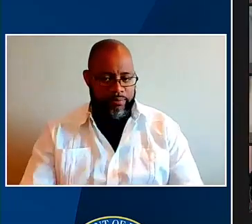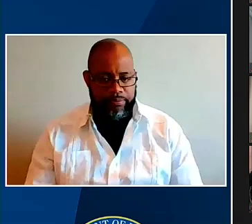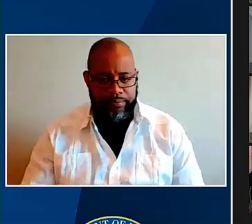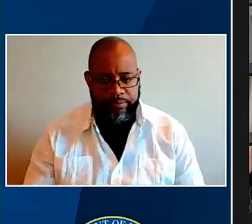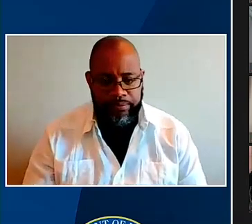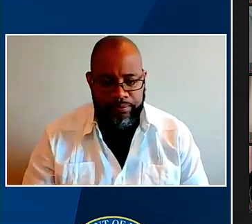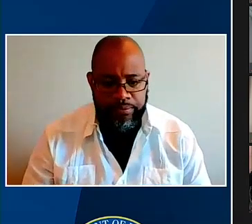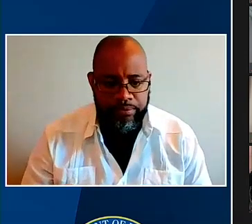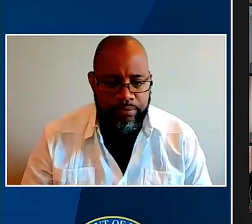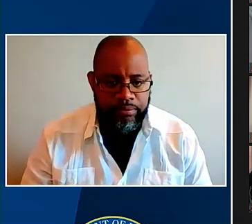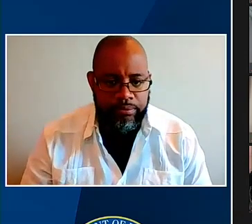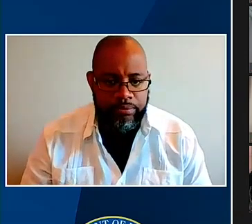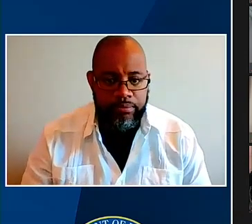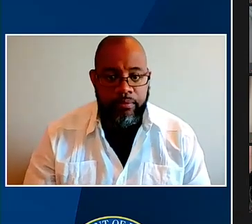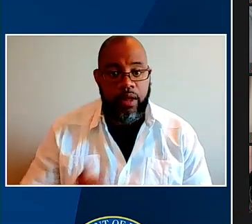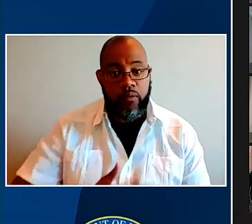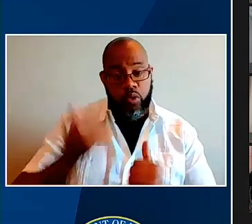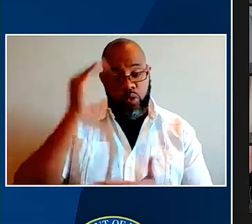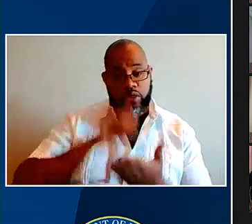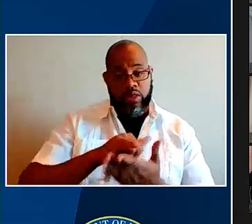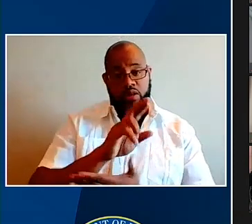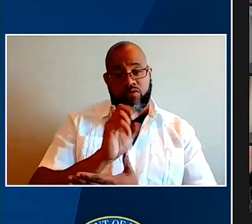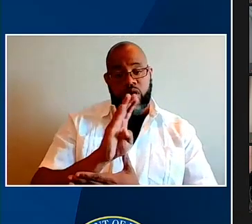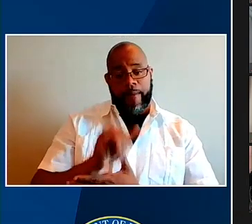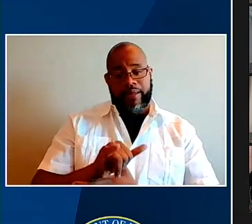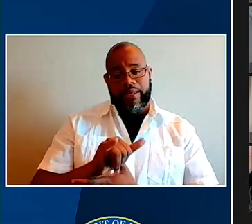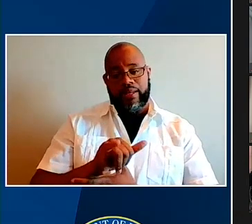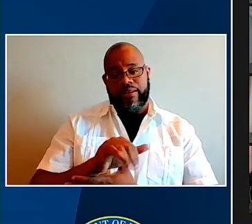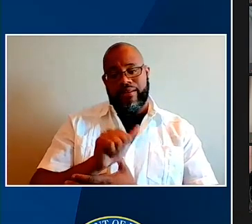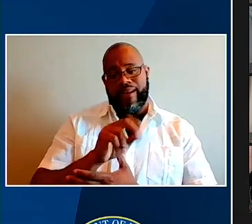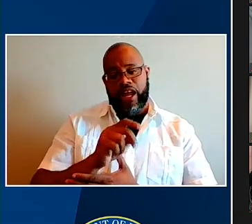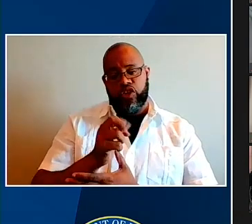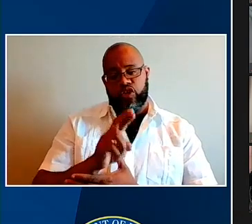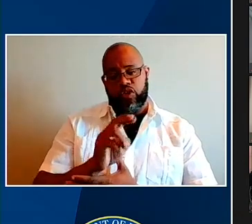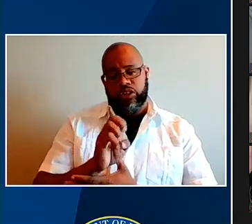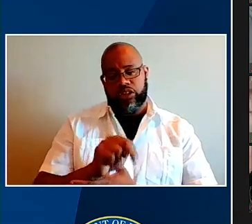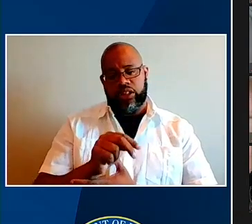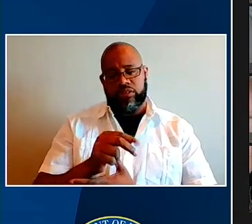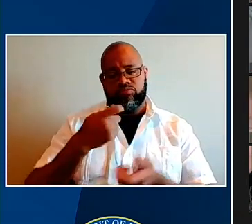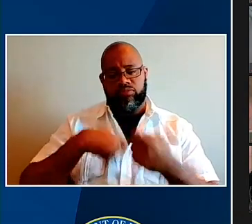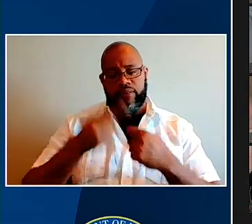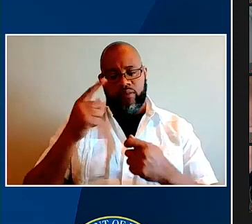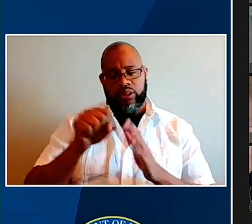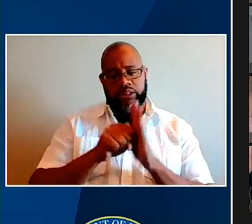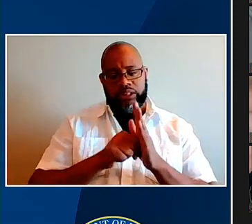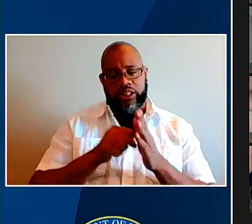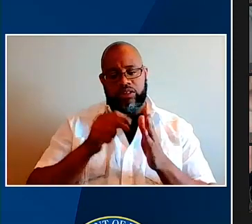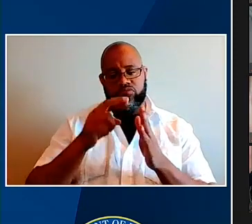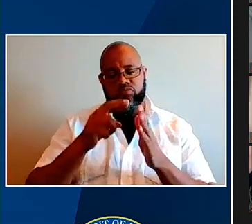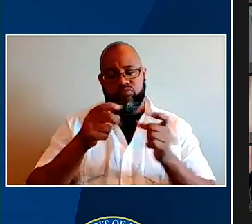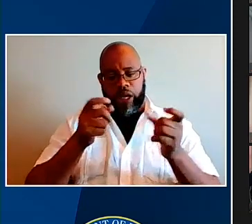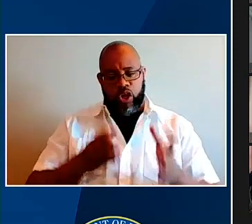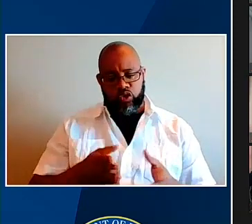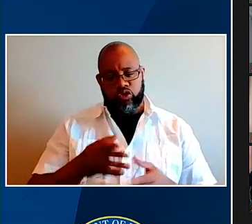I just want to let everyone know that Rob Anderson is in for state regulators and he has his hand up. So Rob, take it away.